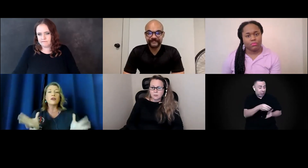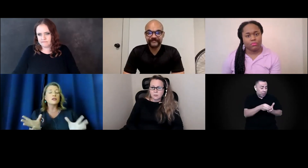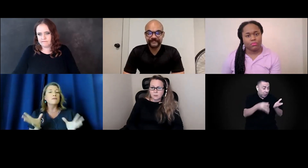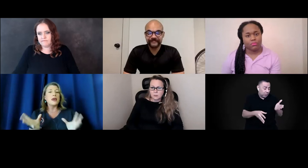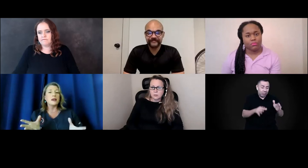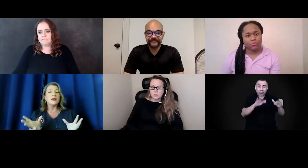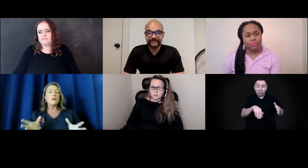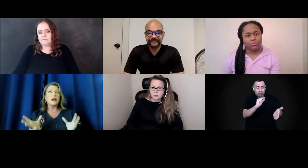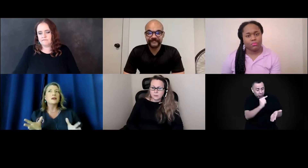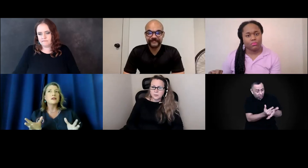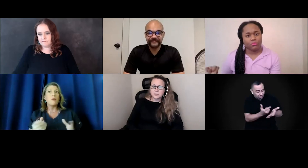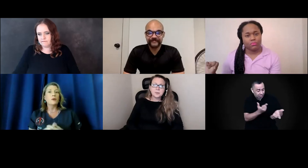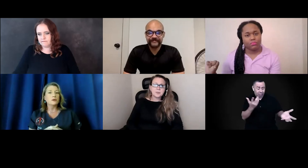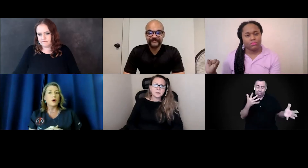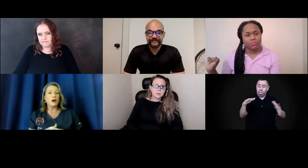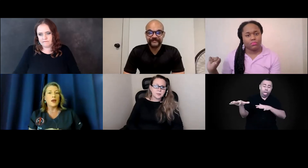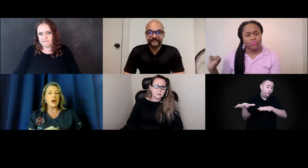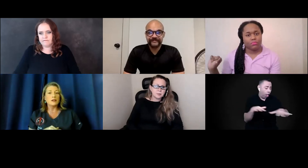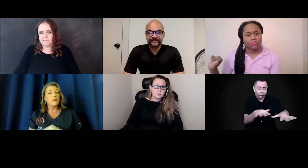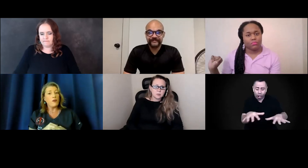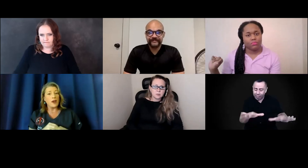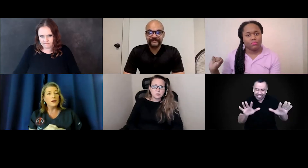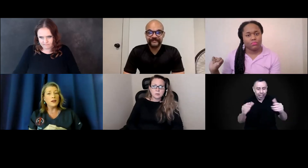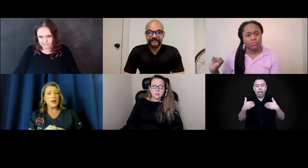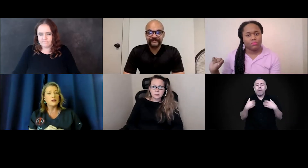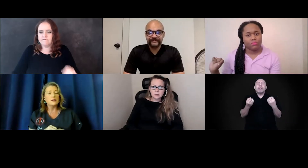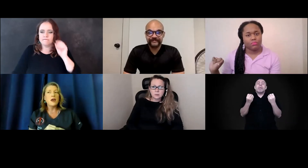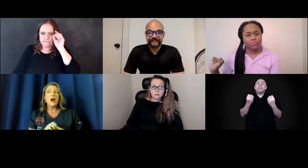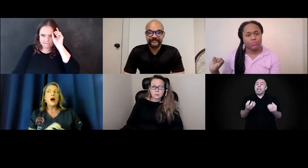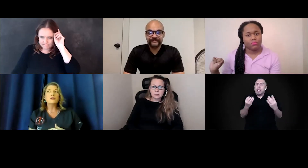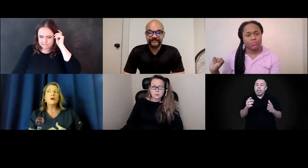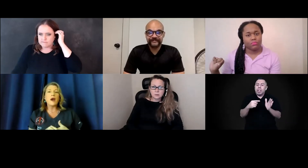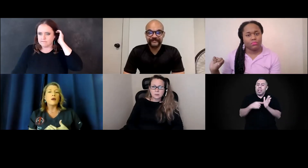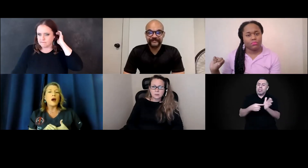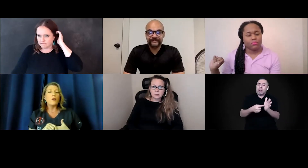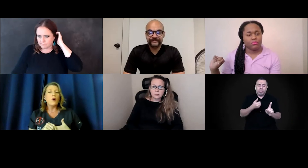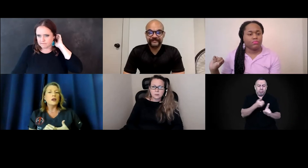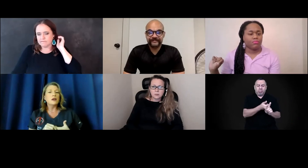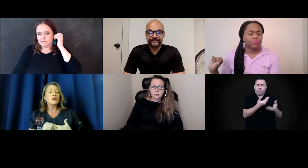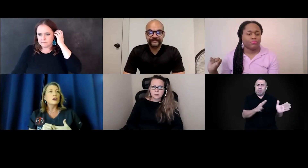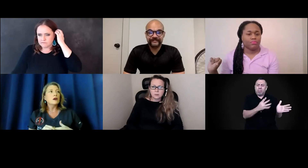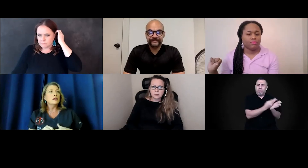And there's just many, many examples where it has failed and also I want to encourage,